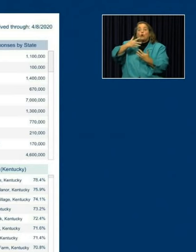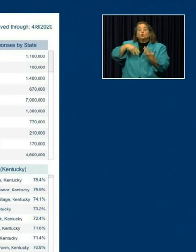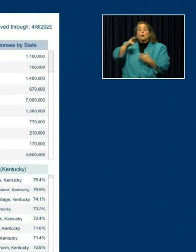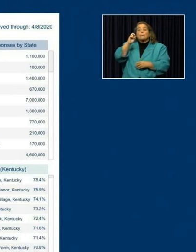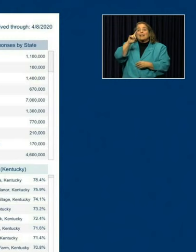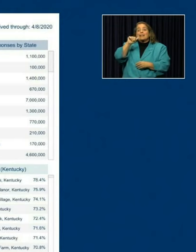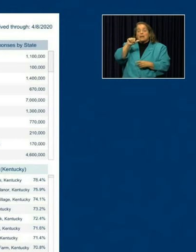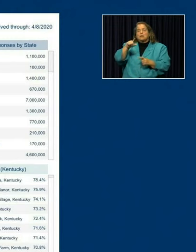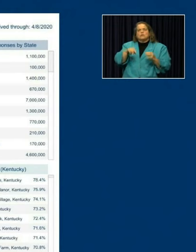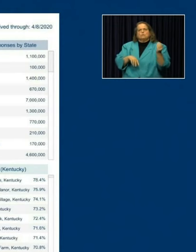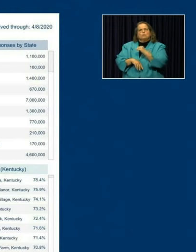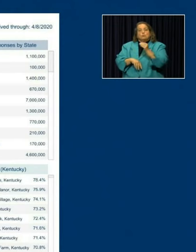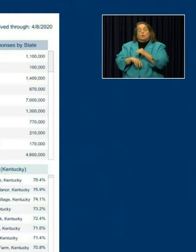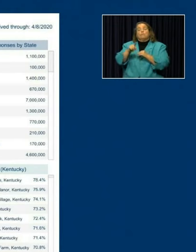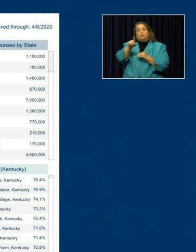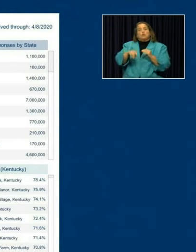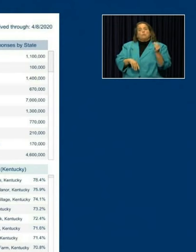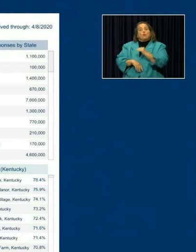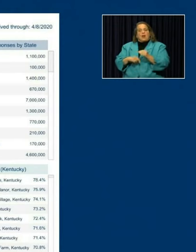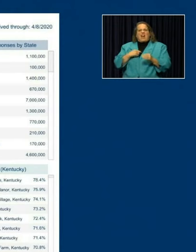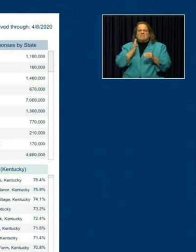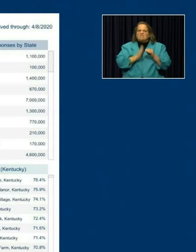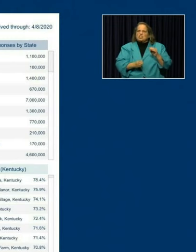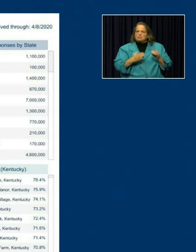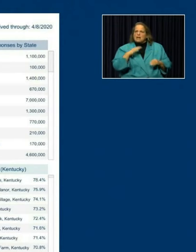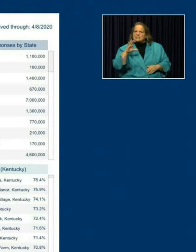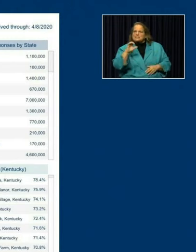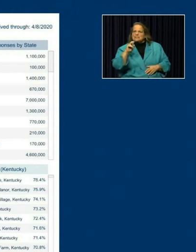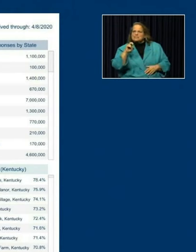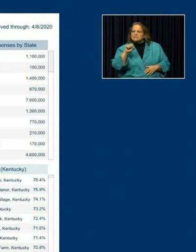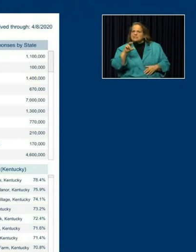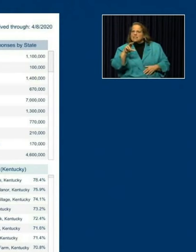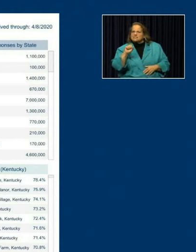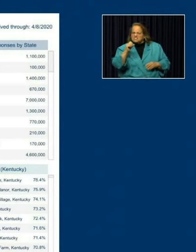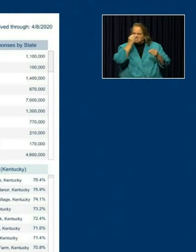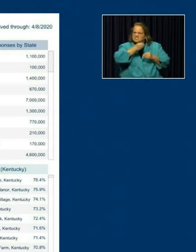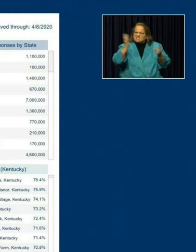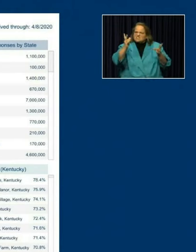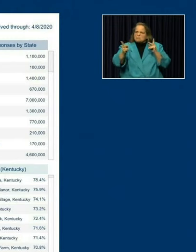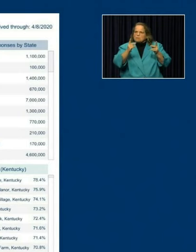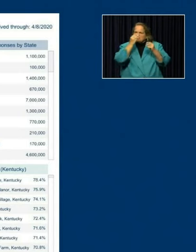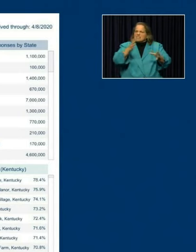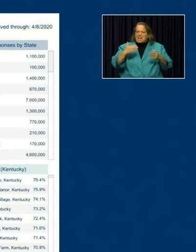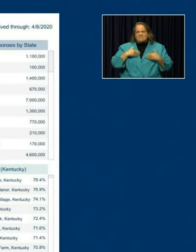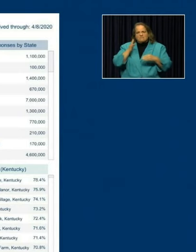I SAW A LITTLE BIT OF CHRISTMAS ON THIS BUT I THINK THIS IS ONE OF THE MOST IMPORTANT THINGS WE DO HERE.